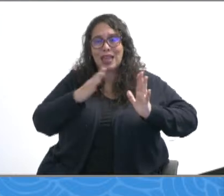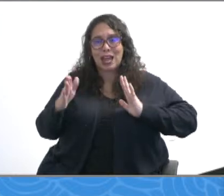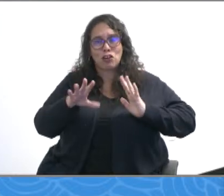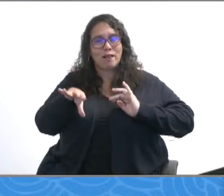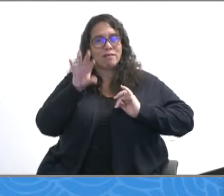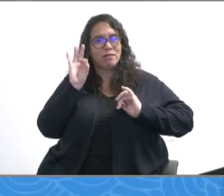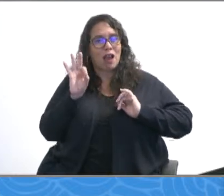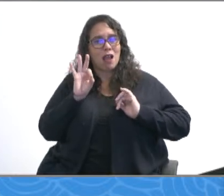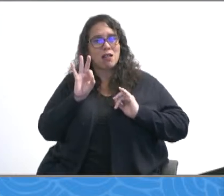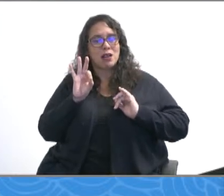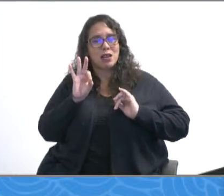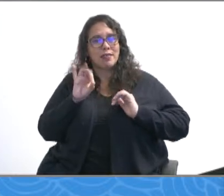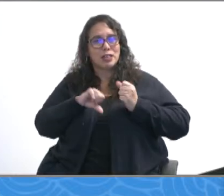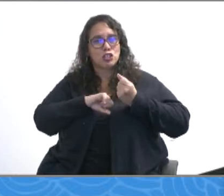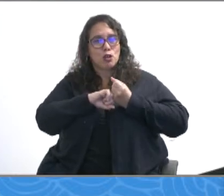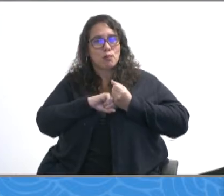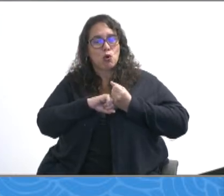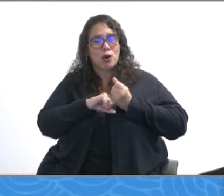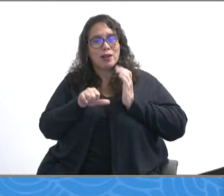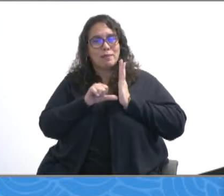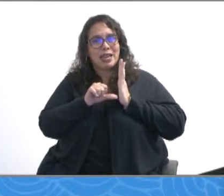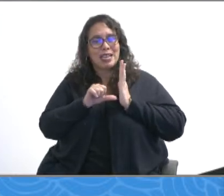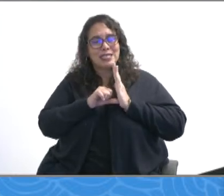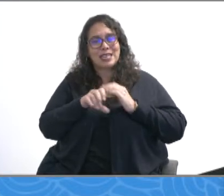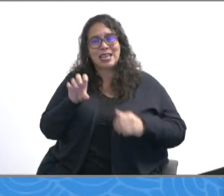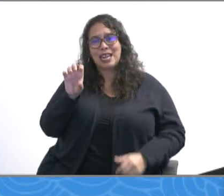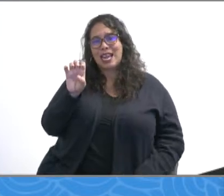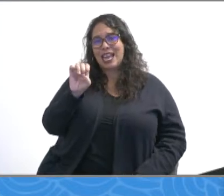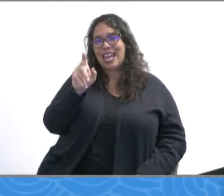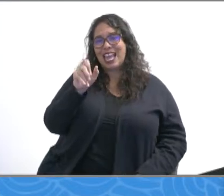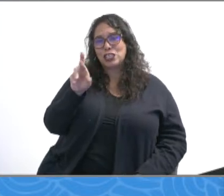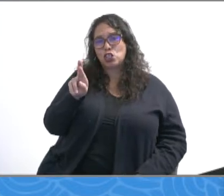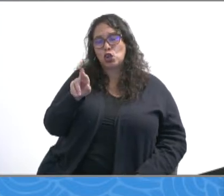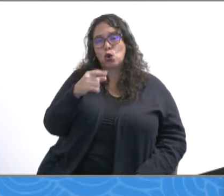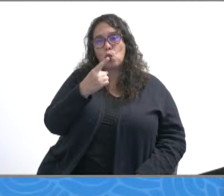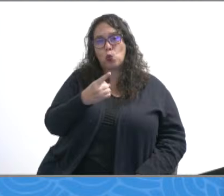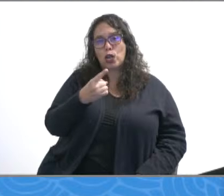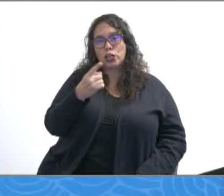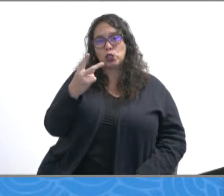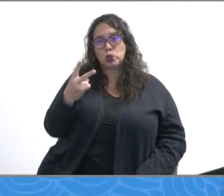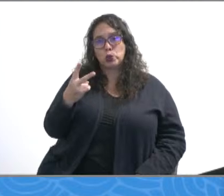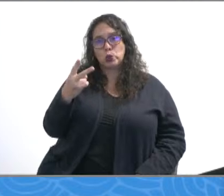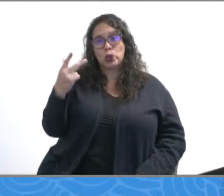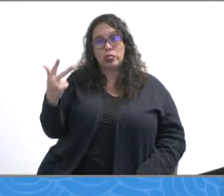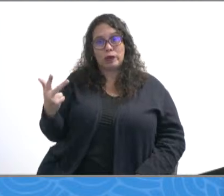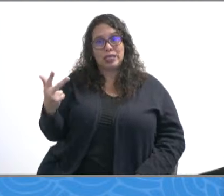our answers one, two, and three plans as well. But we're here now and we're thinking forward,